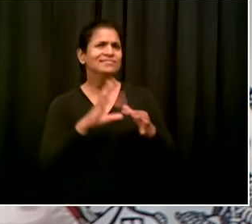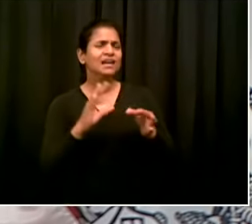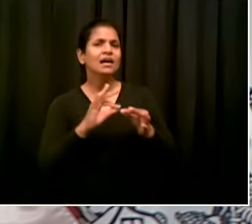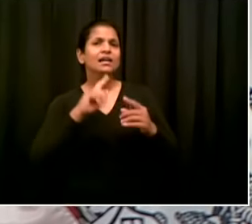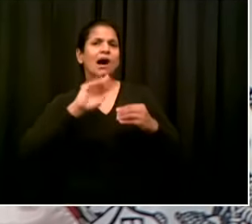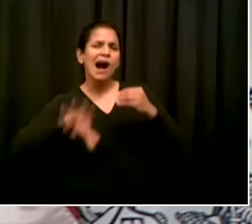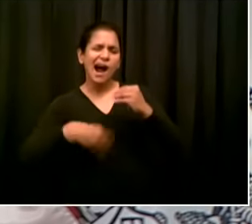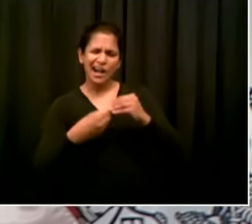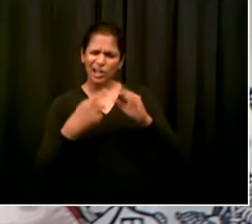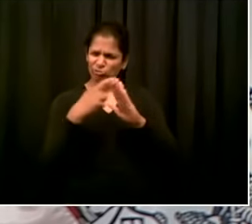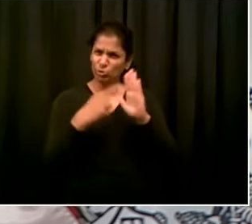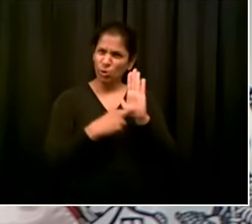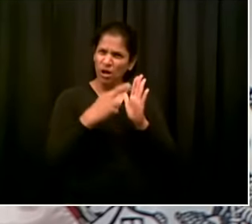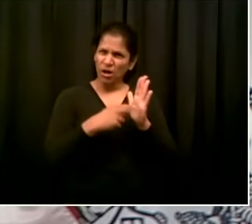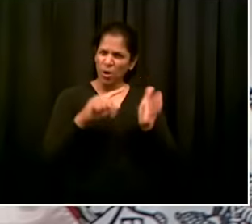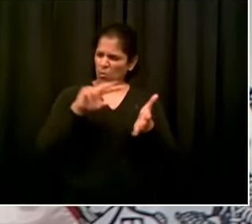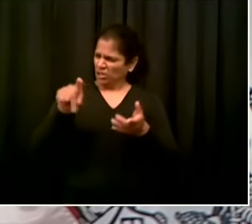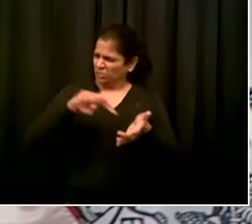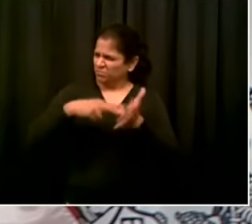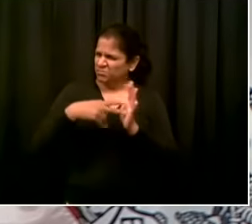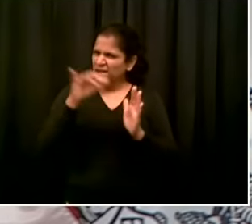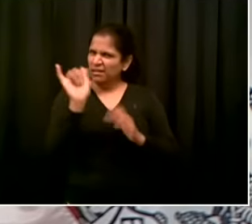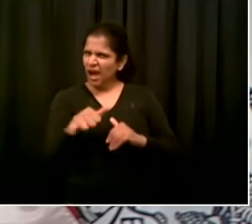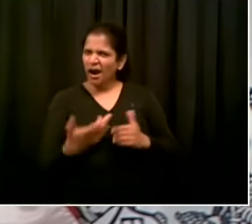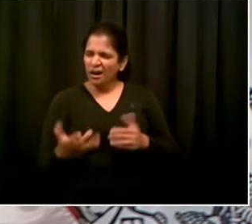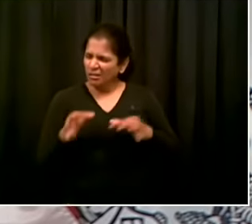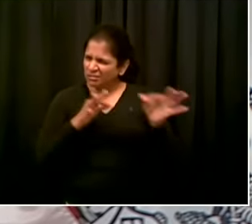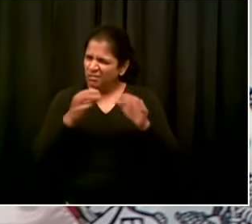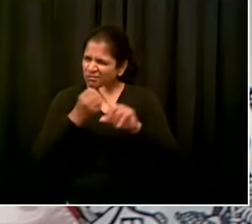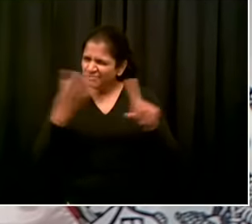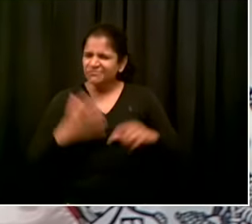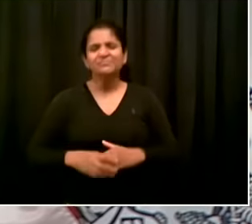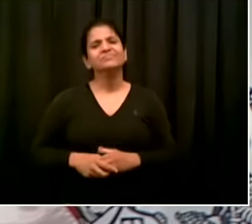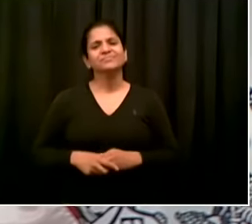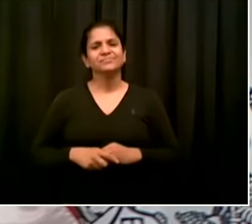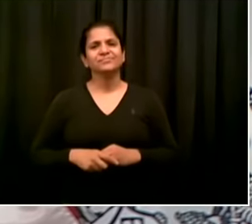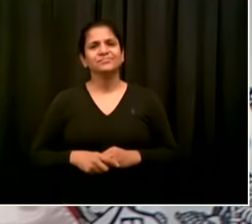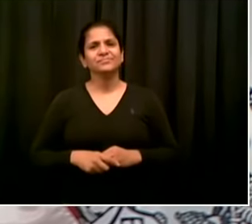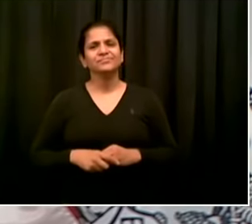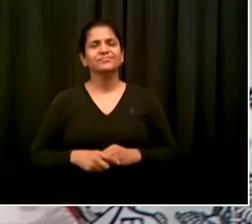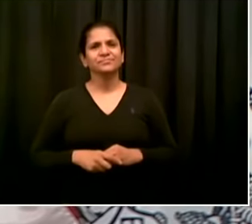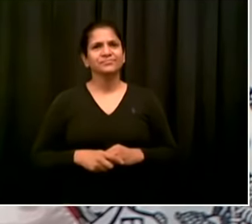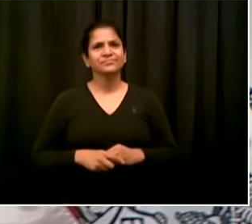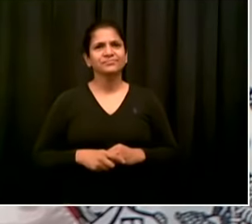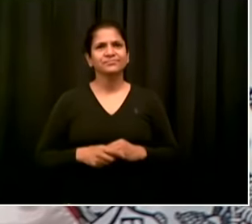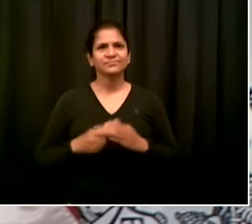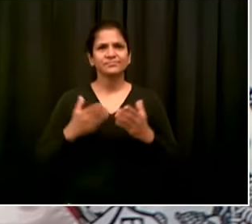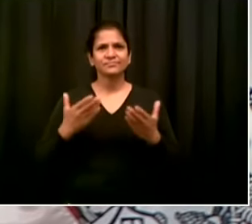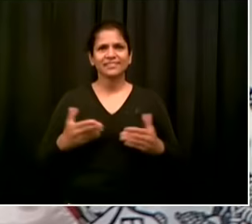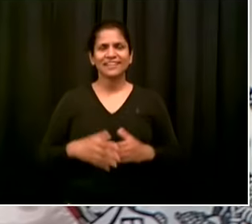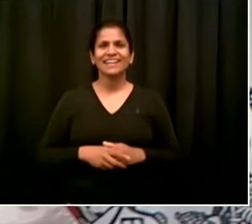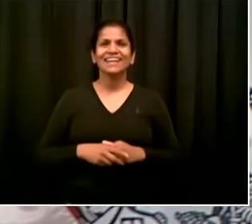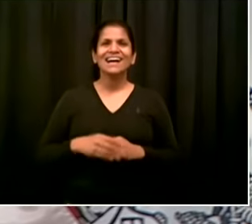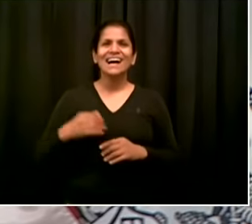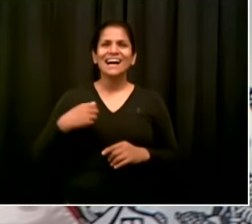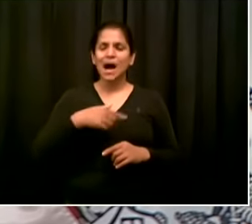WE ARE MOVING FORWARD TODAY WITH ENFORMCEENT ON FACE COVERINGS. TOMORROW WE MAY TAE KADIDTONIAL SPTES.